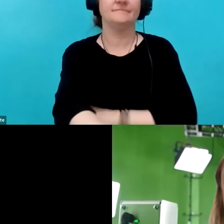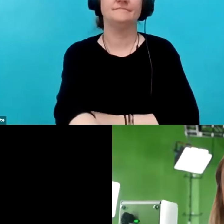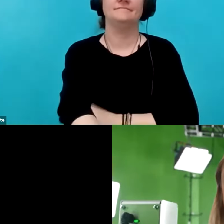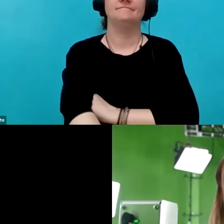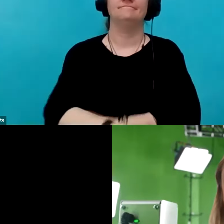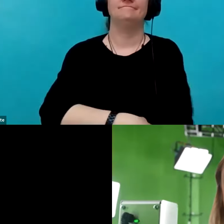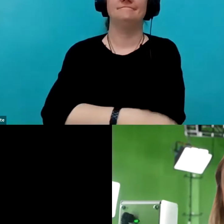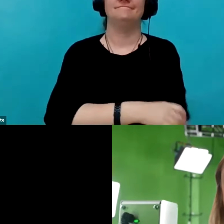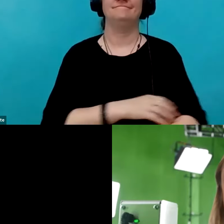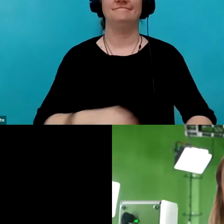Jonathan de Armas: Absolutely.